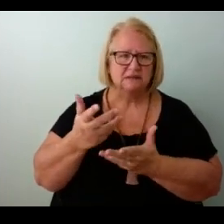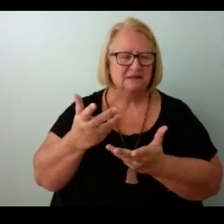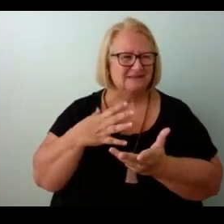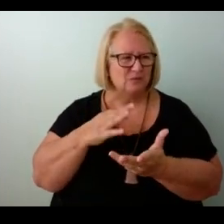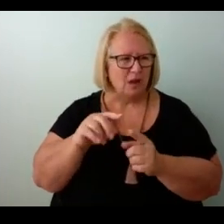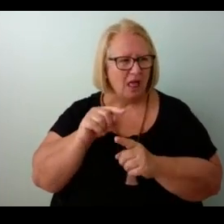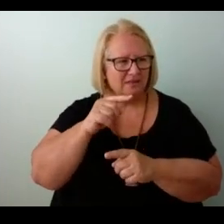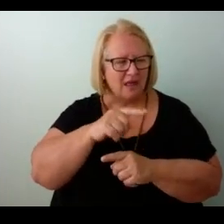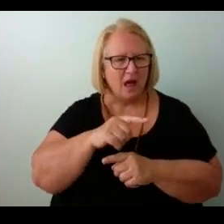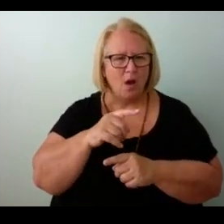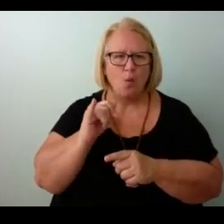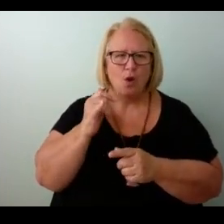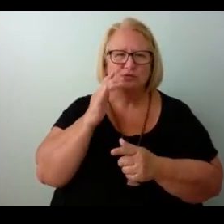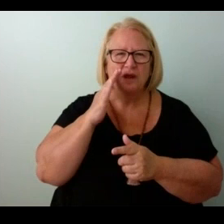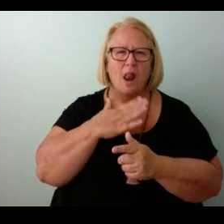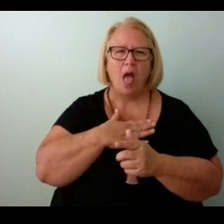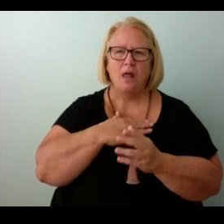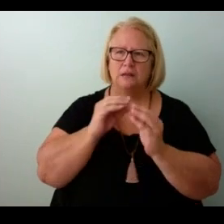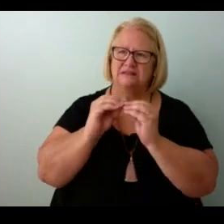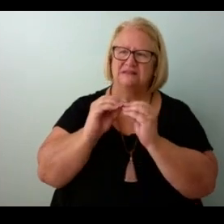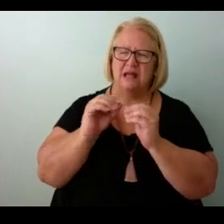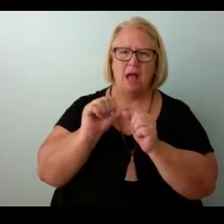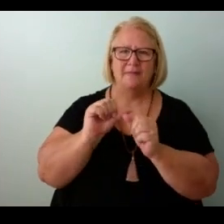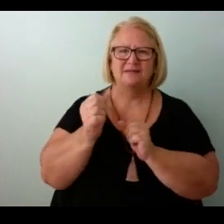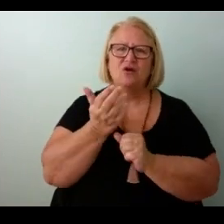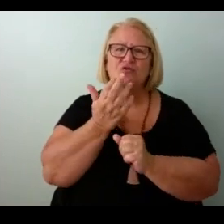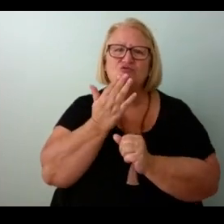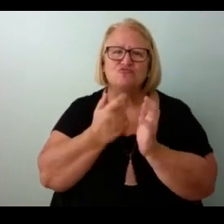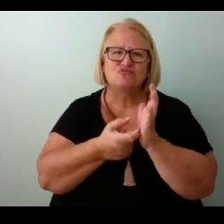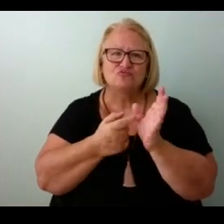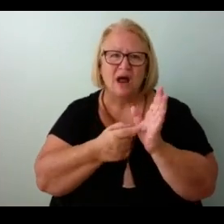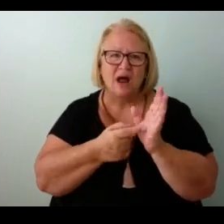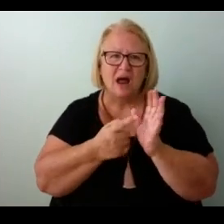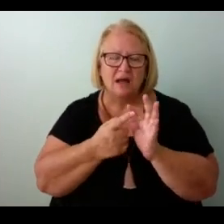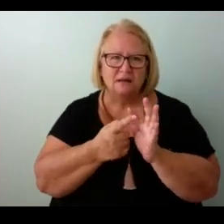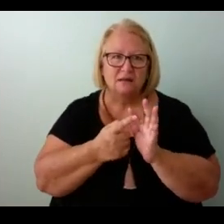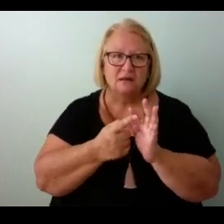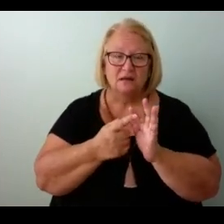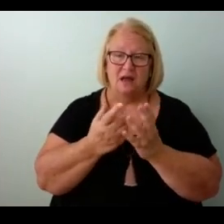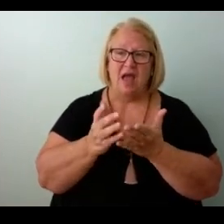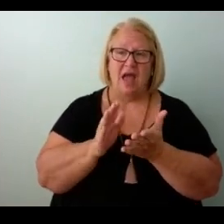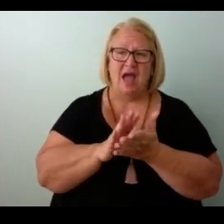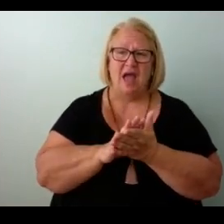negotiate a better rate because they have the option to try that, how would they best